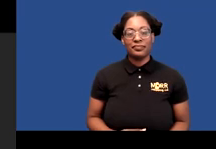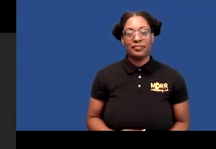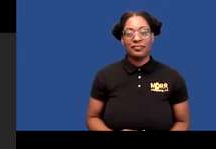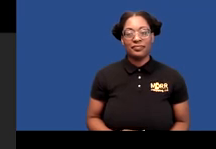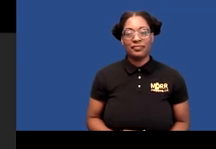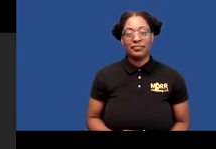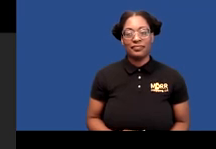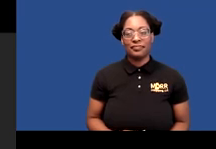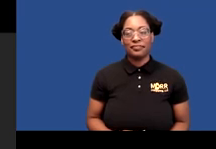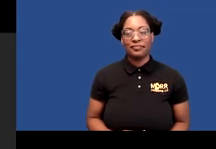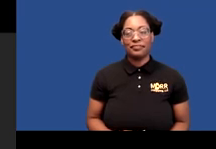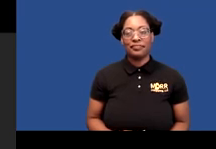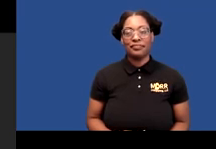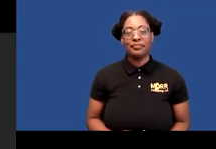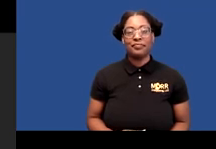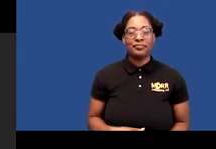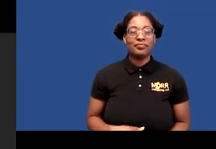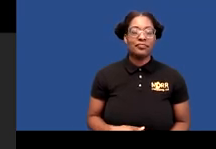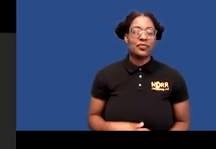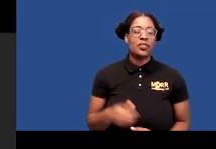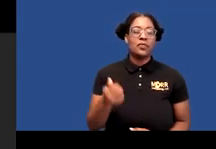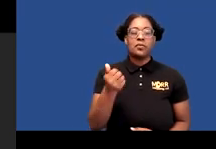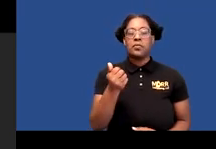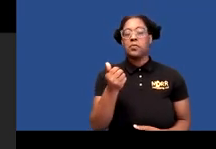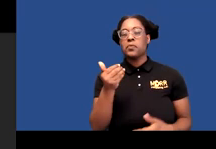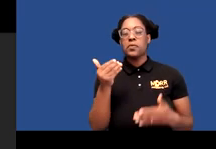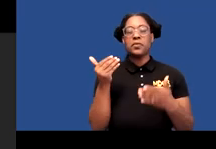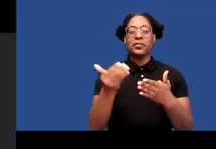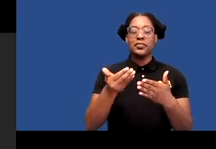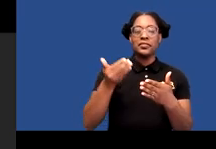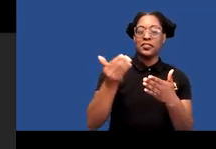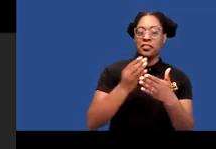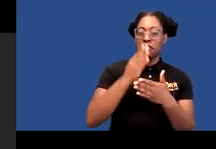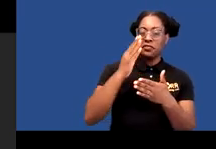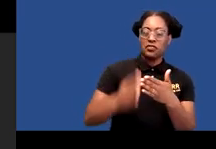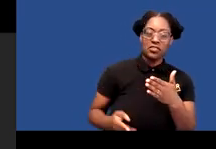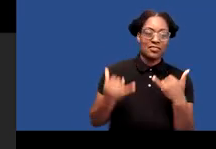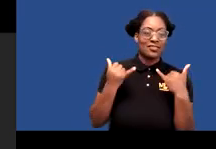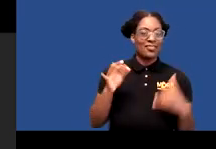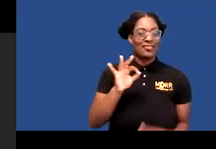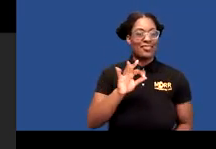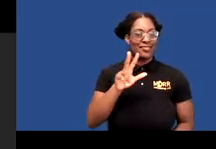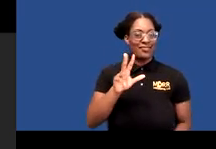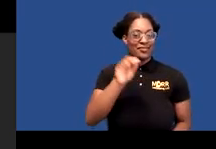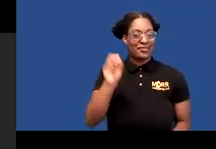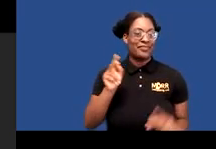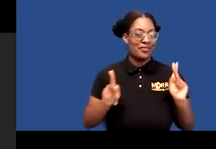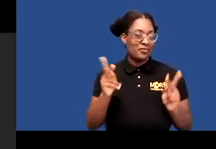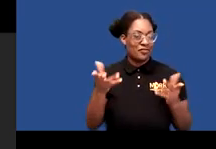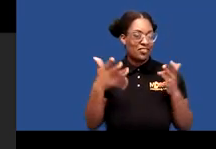Just a few more minutes. We're almost there, 93% participation.